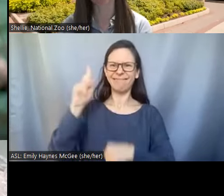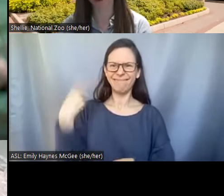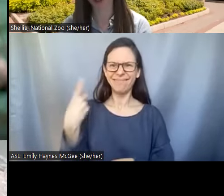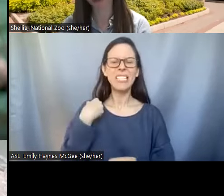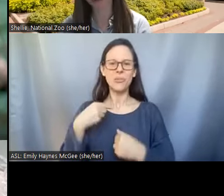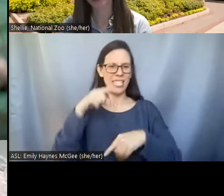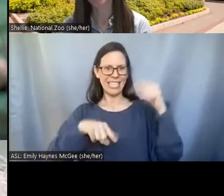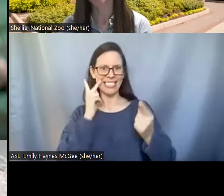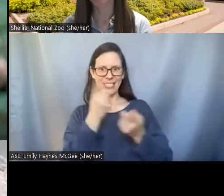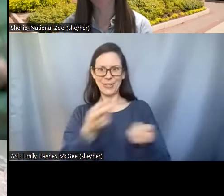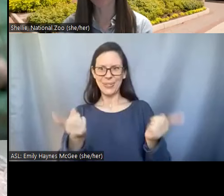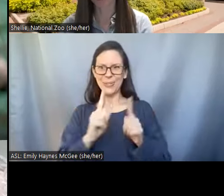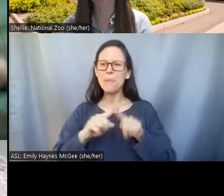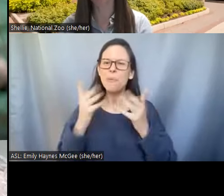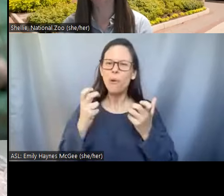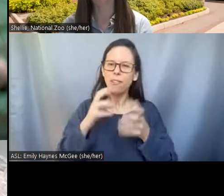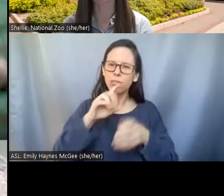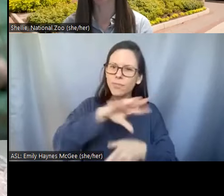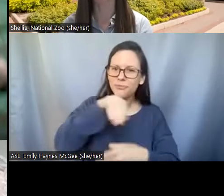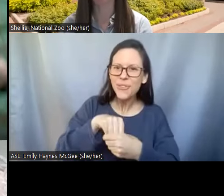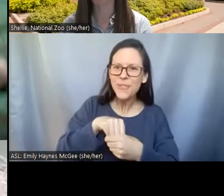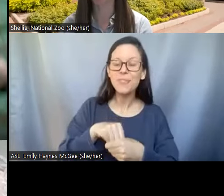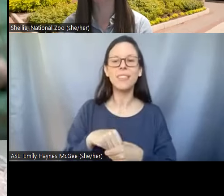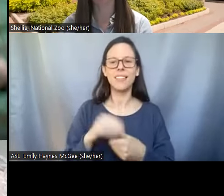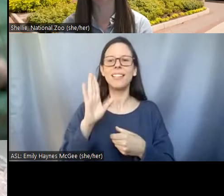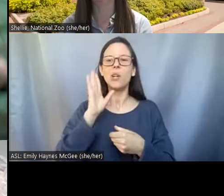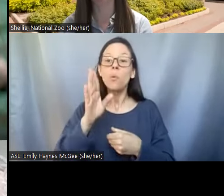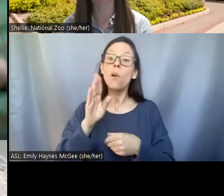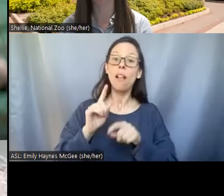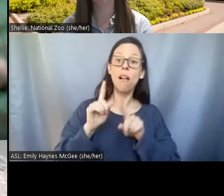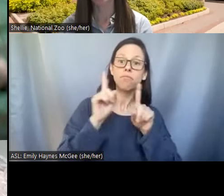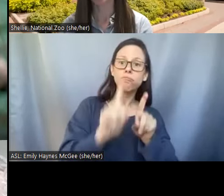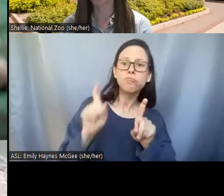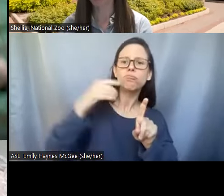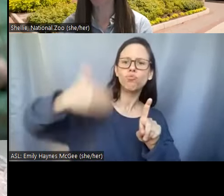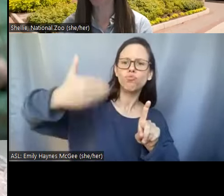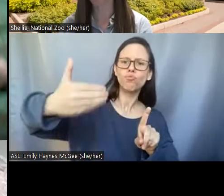of ways. You already saw that we'll be launching polls throughout the program. Additionally, you'll